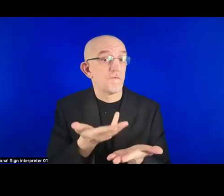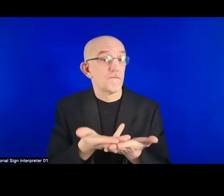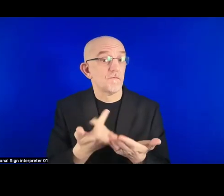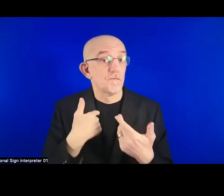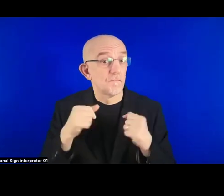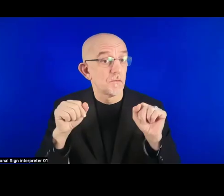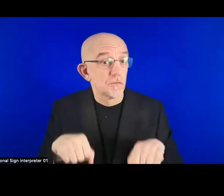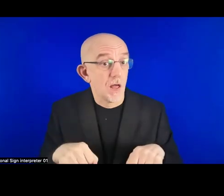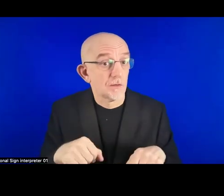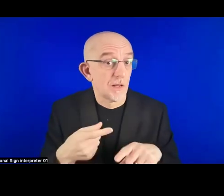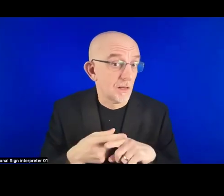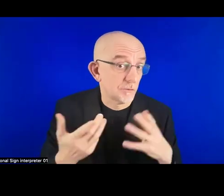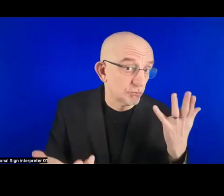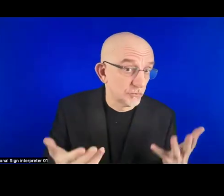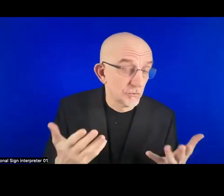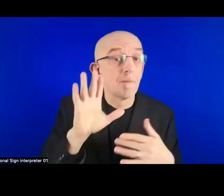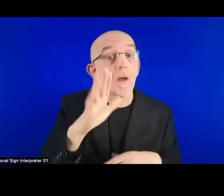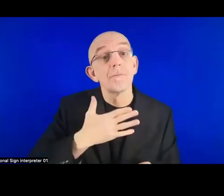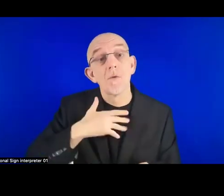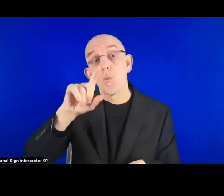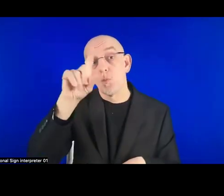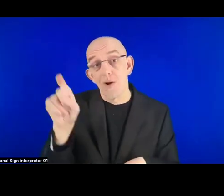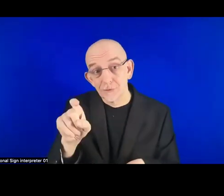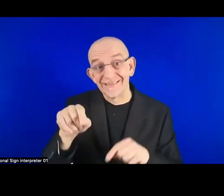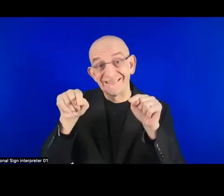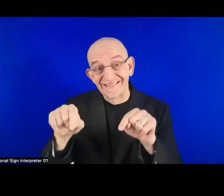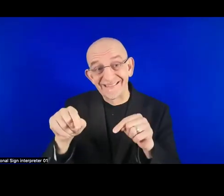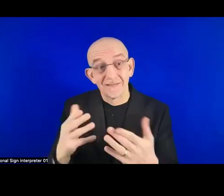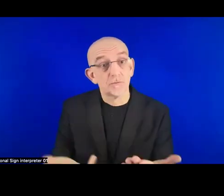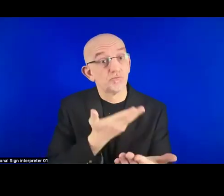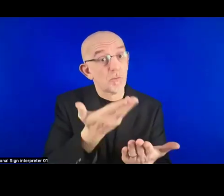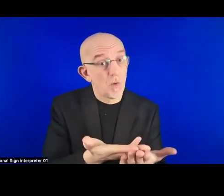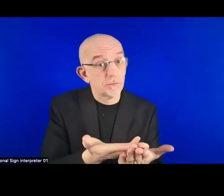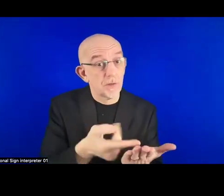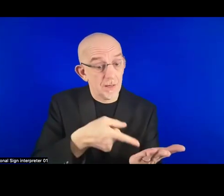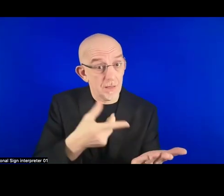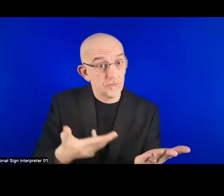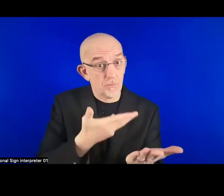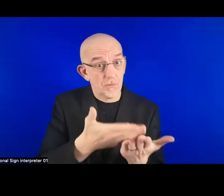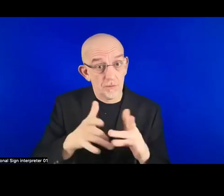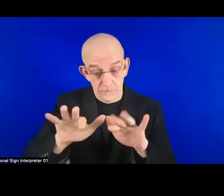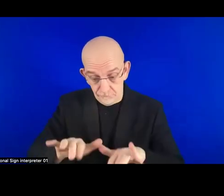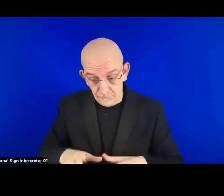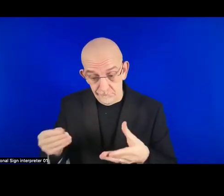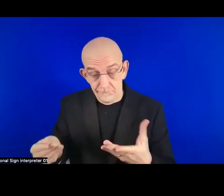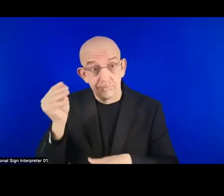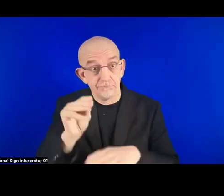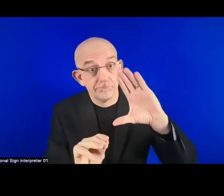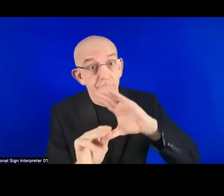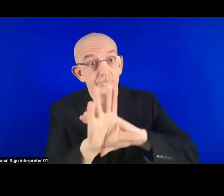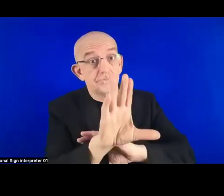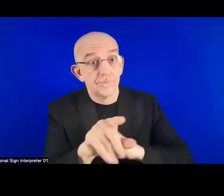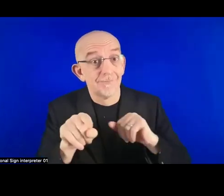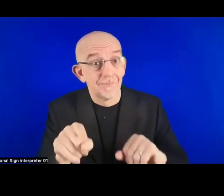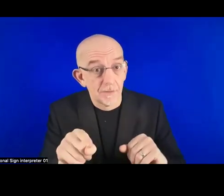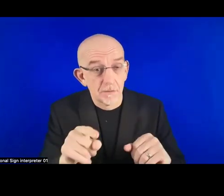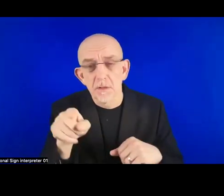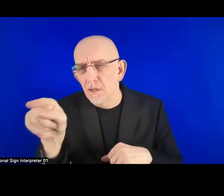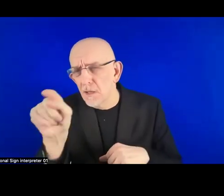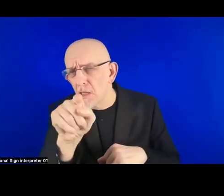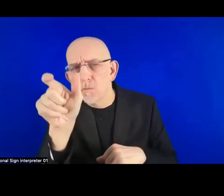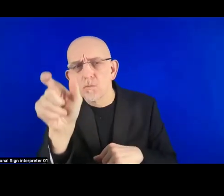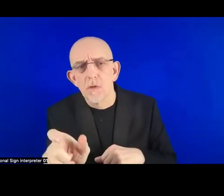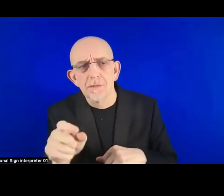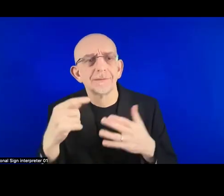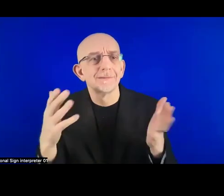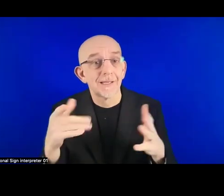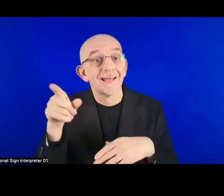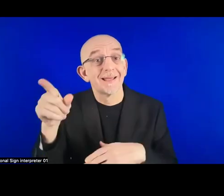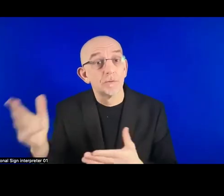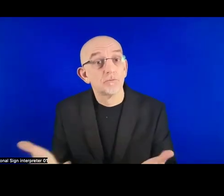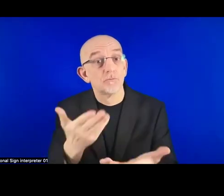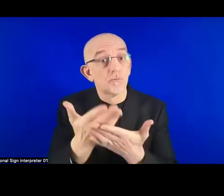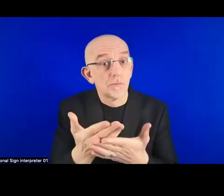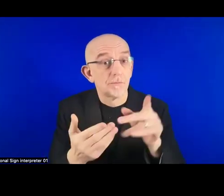proposal. As one of the fellows said when she sent her proposal to Dr János, she